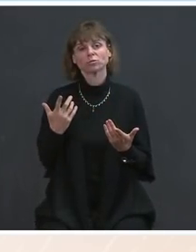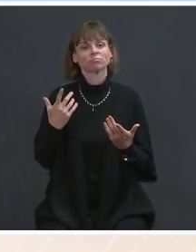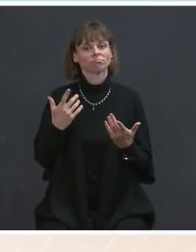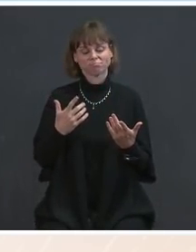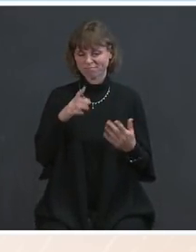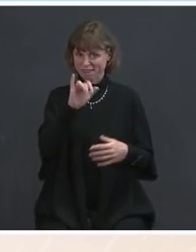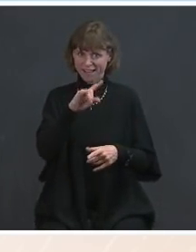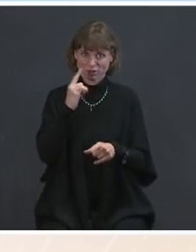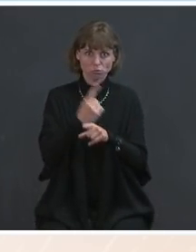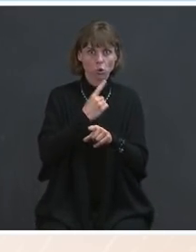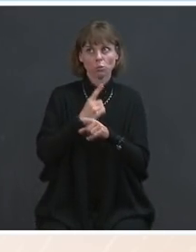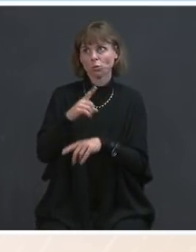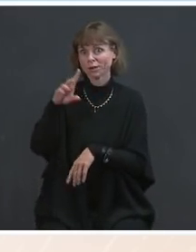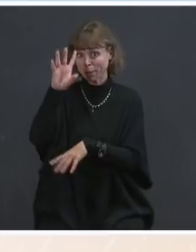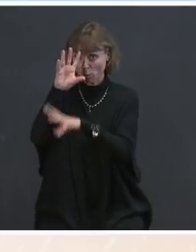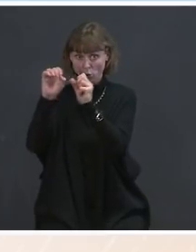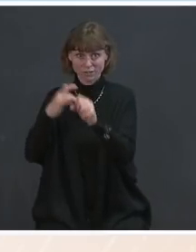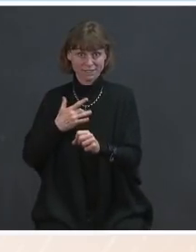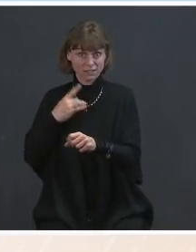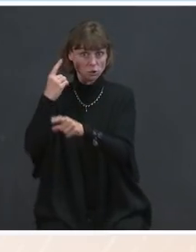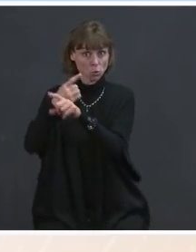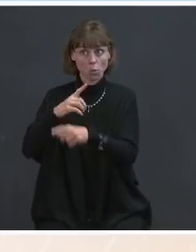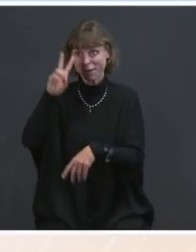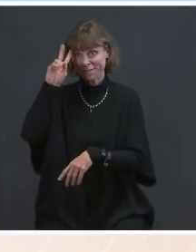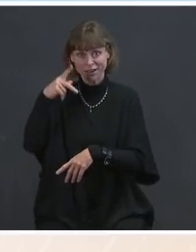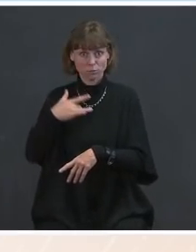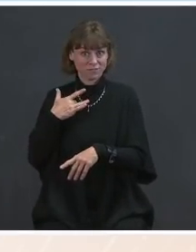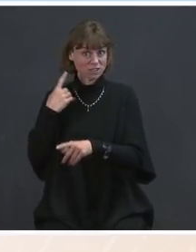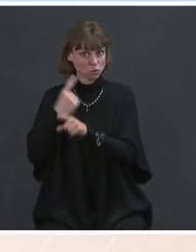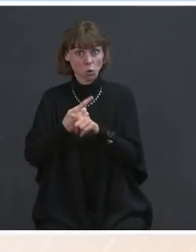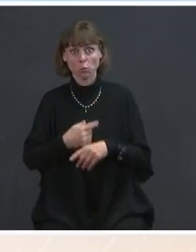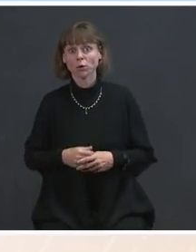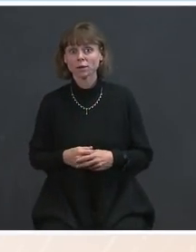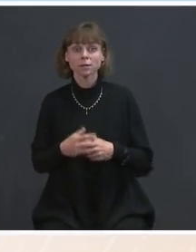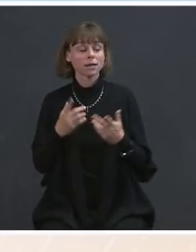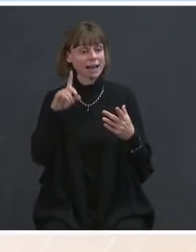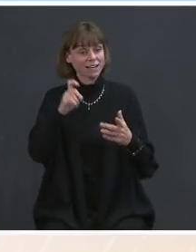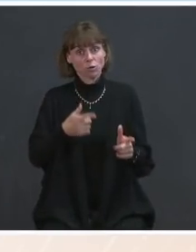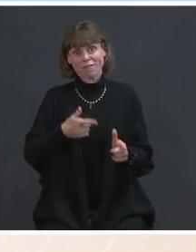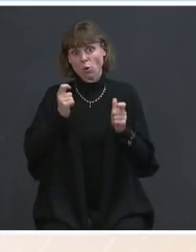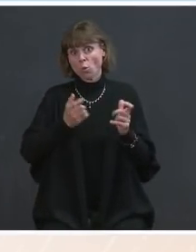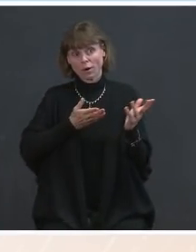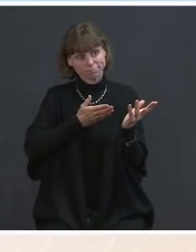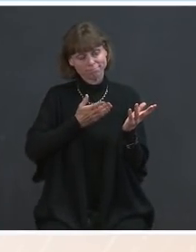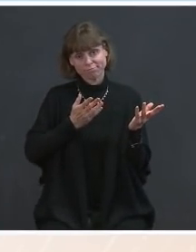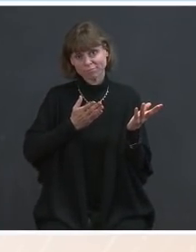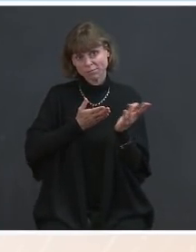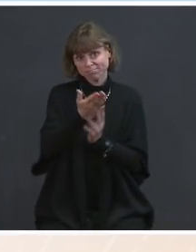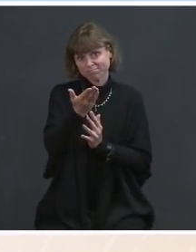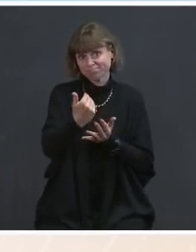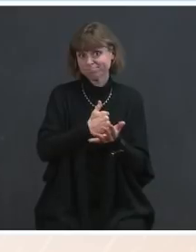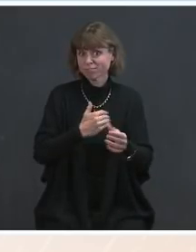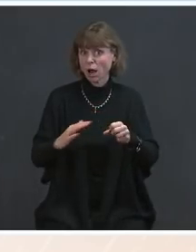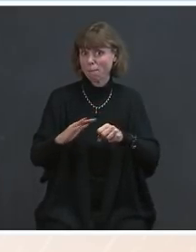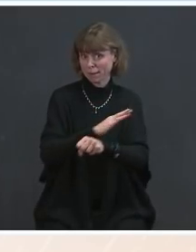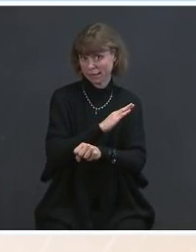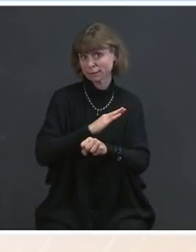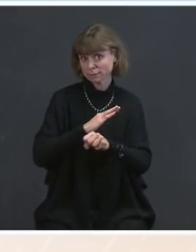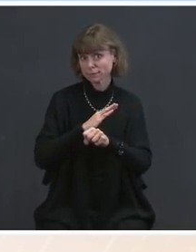The investigation needs to be both quick and thorough, consistent with how serious these allegations are. And of course, our objective, though,